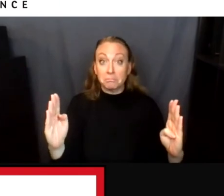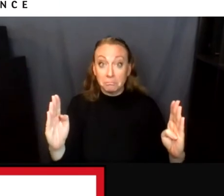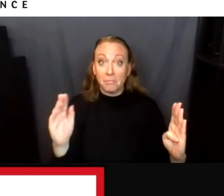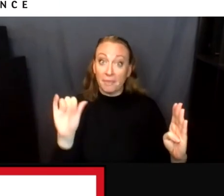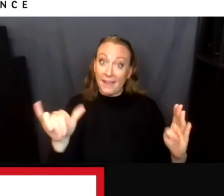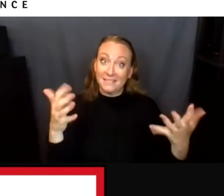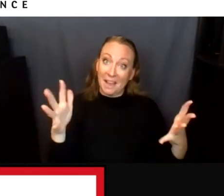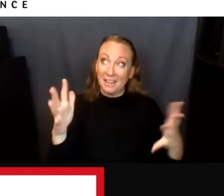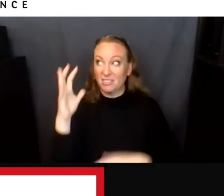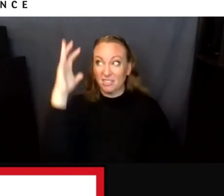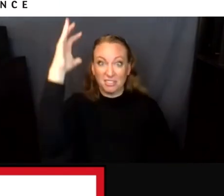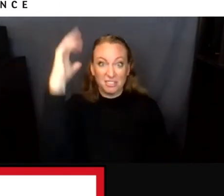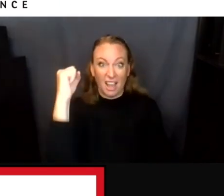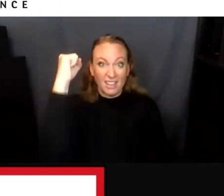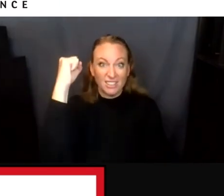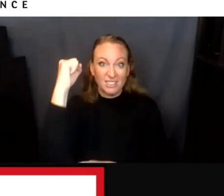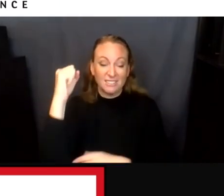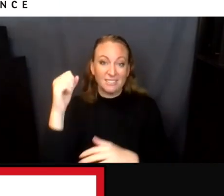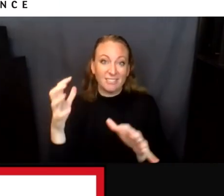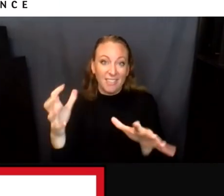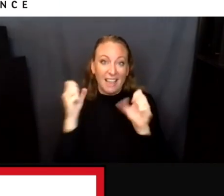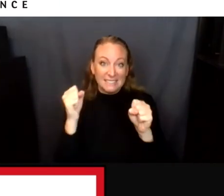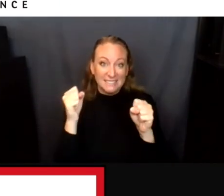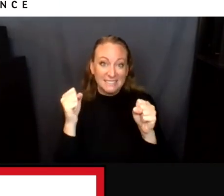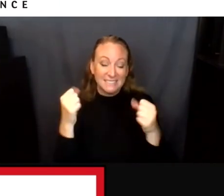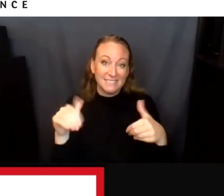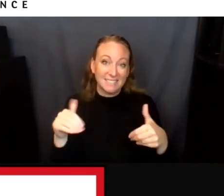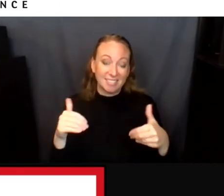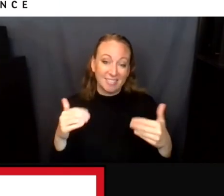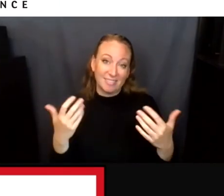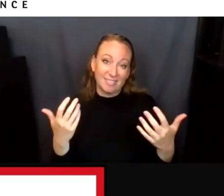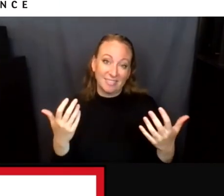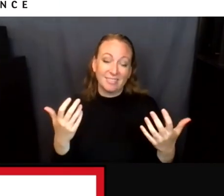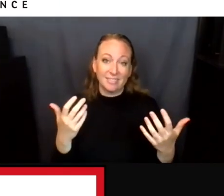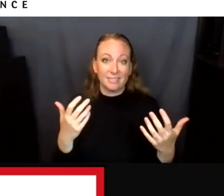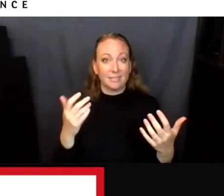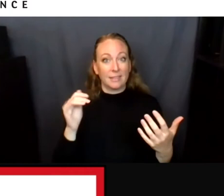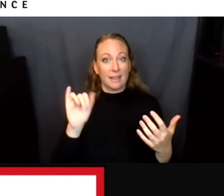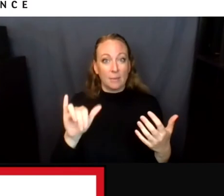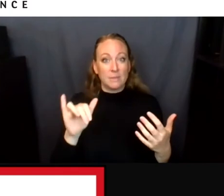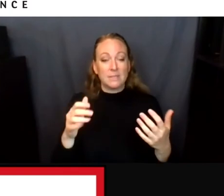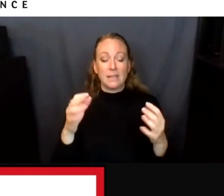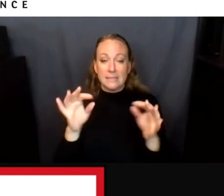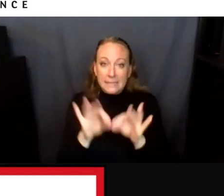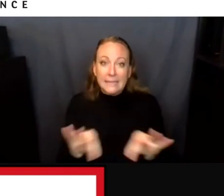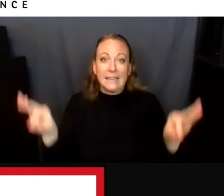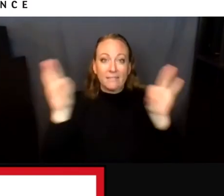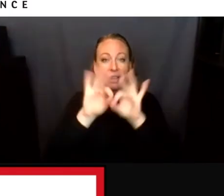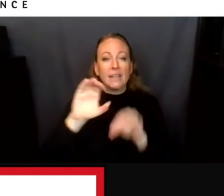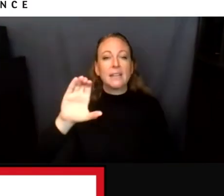in regards to a significant disability, excuse me, a significant civil rights bill